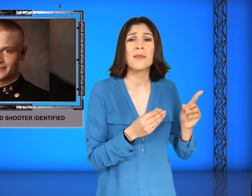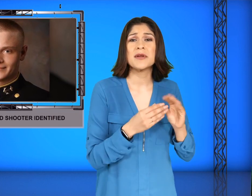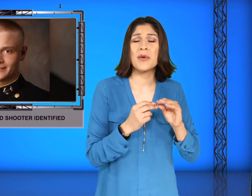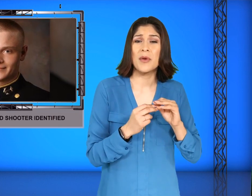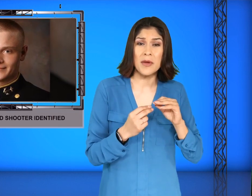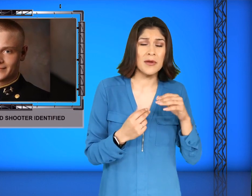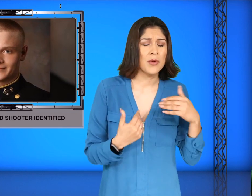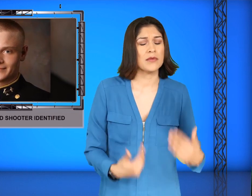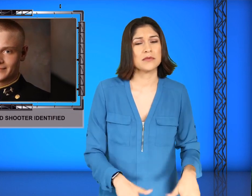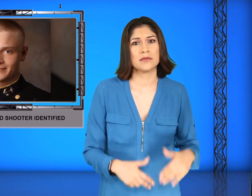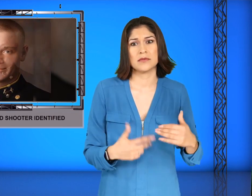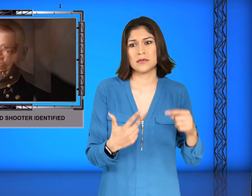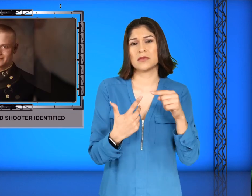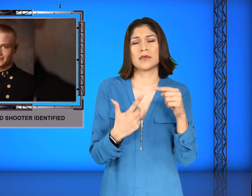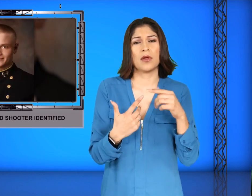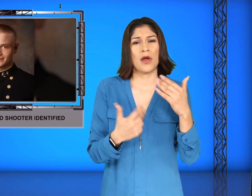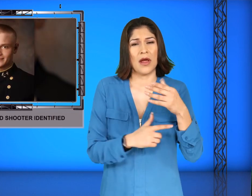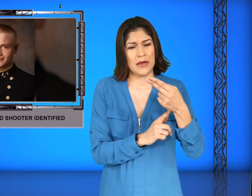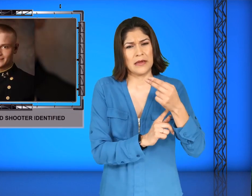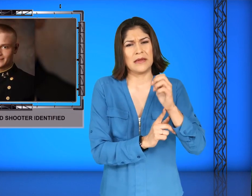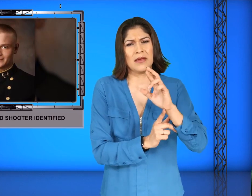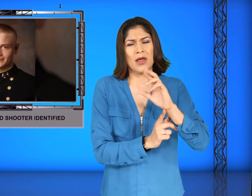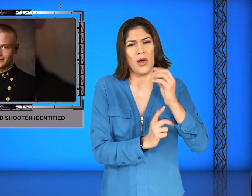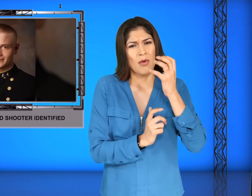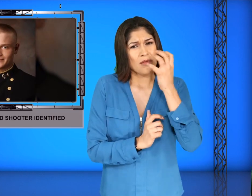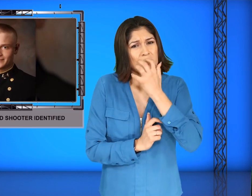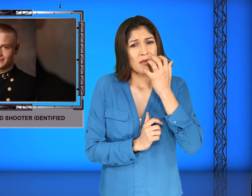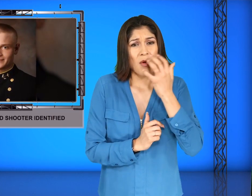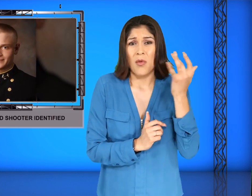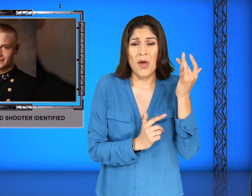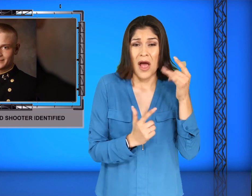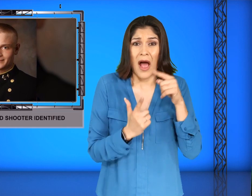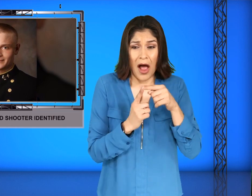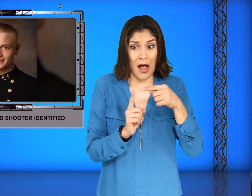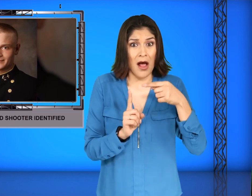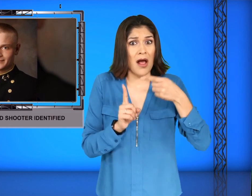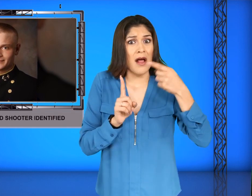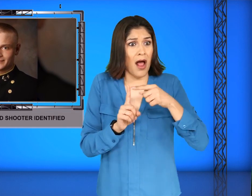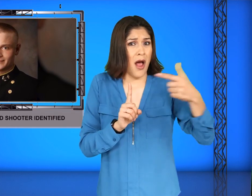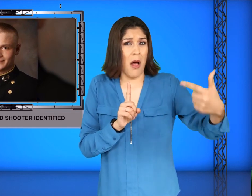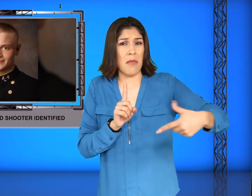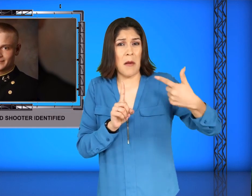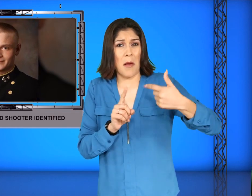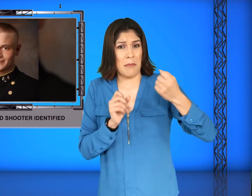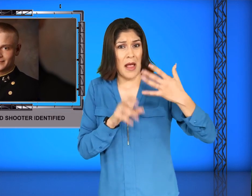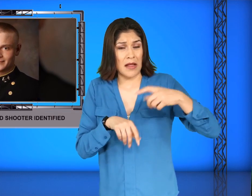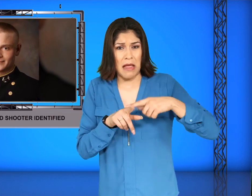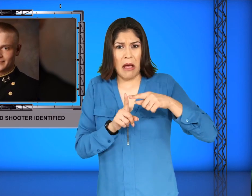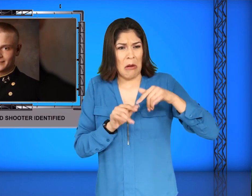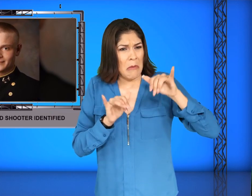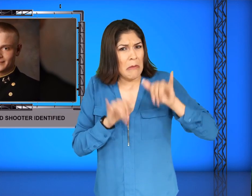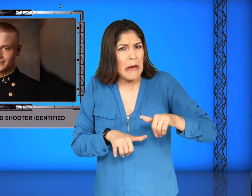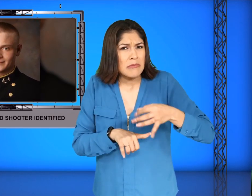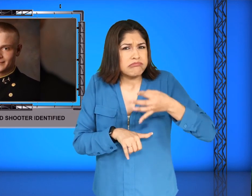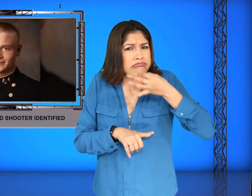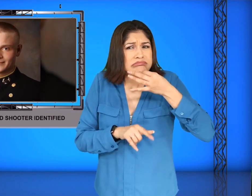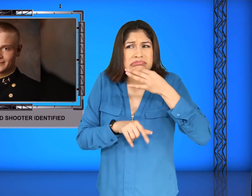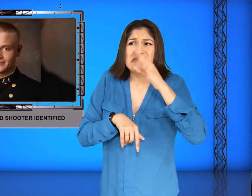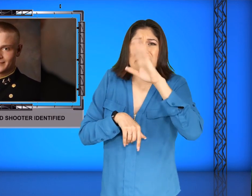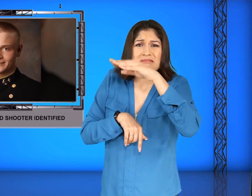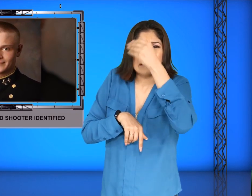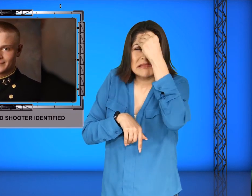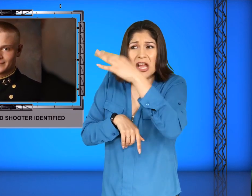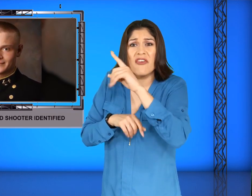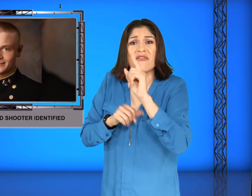His family is calling him a hero because even though he was shot multiple times, he was